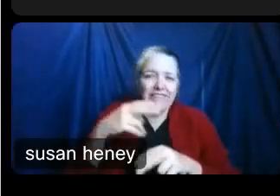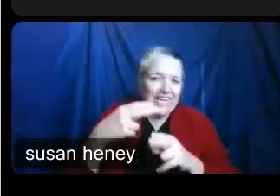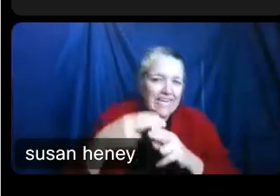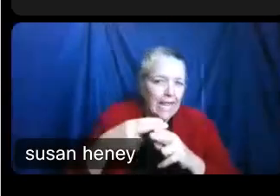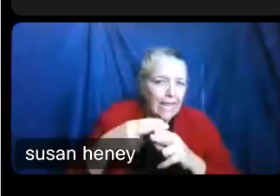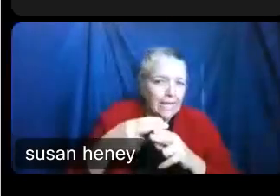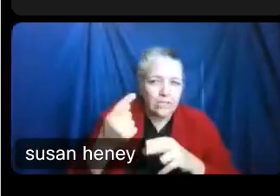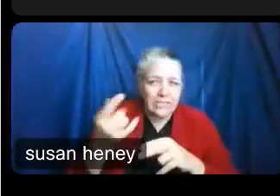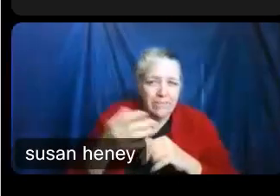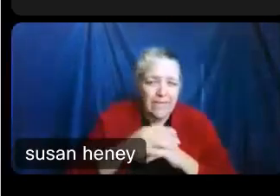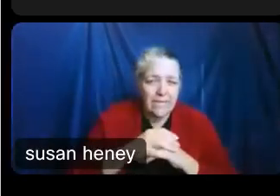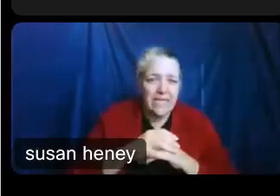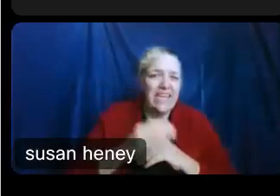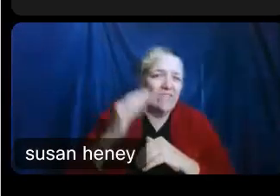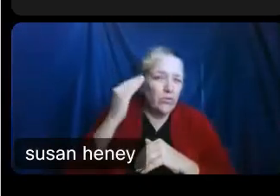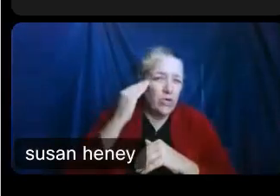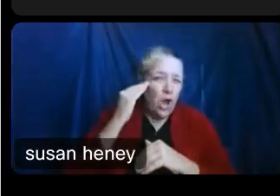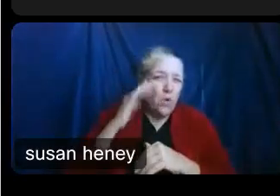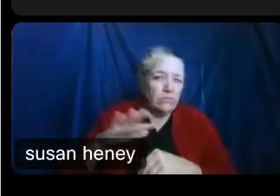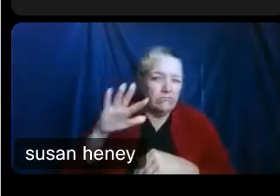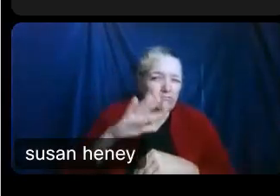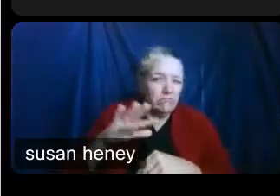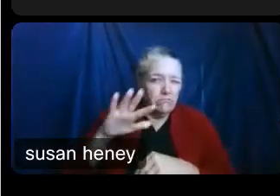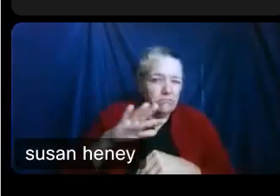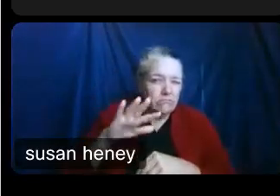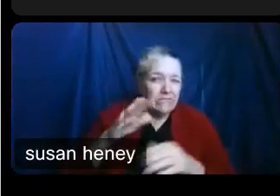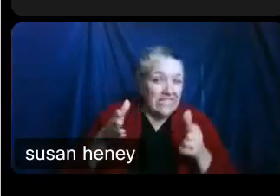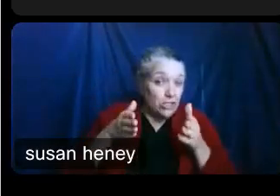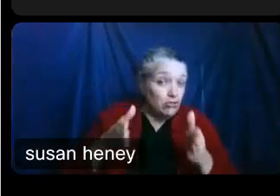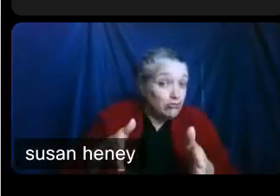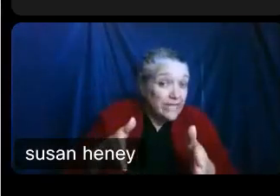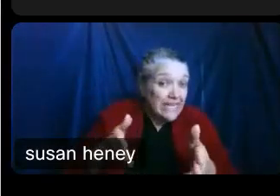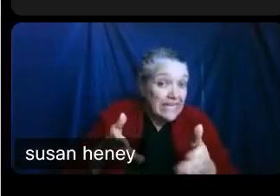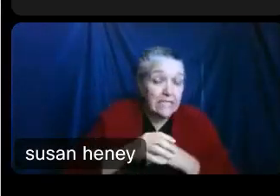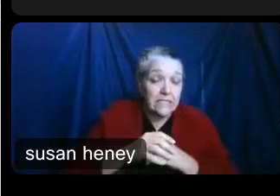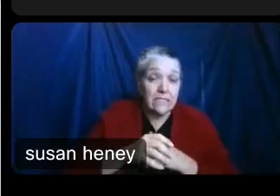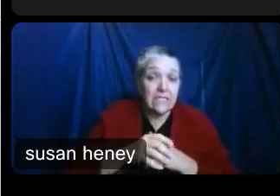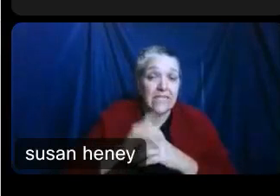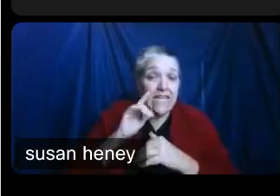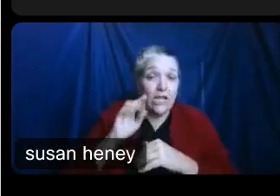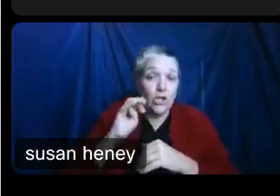if you just know that say you live on a specific street, you can go to the mapping. And for